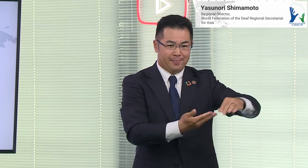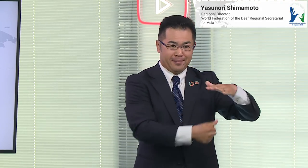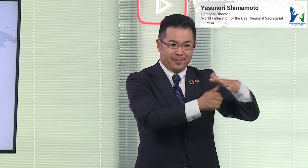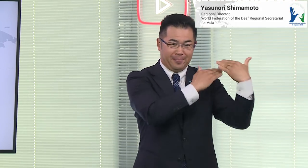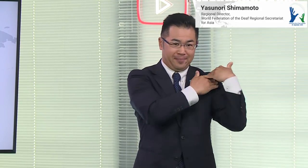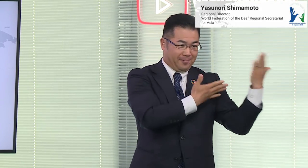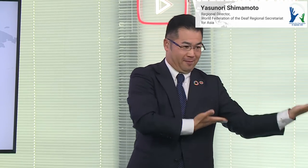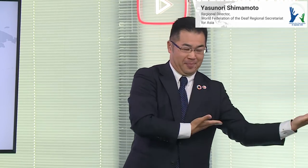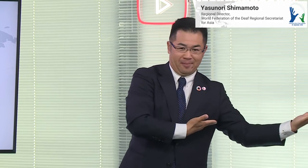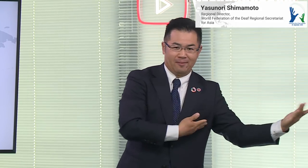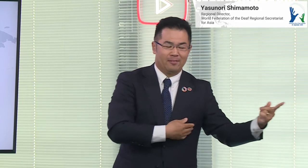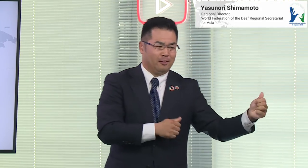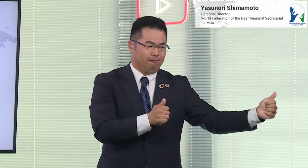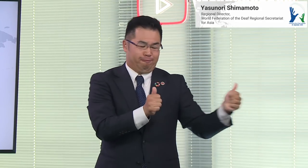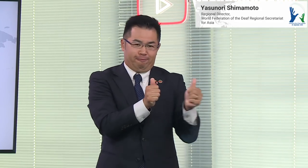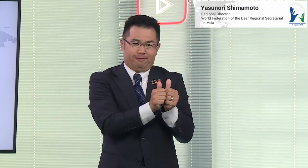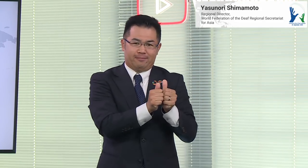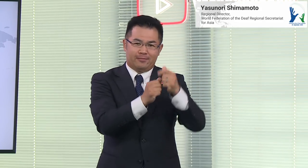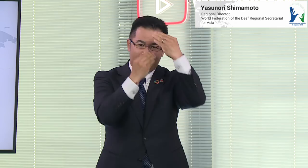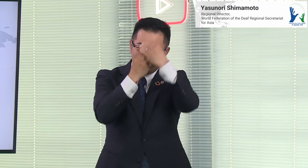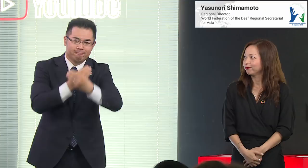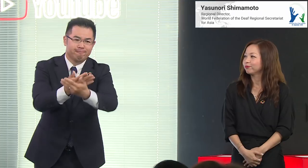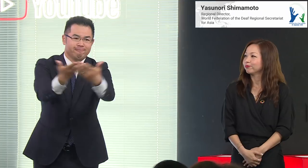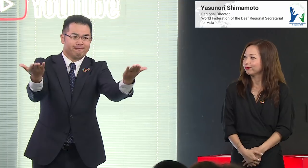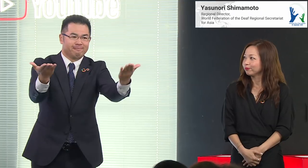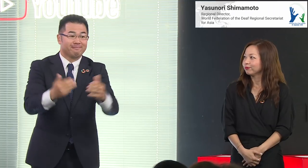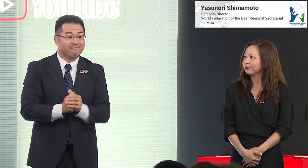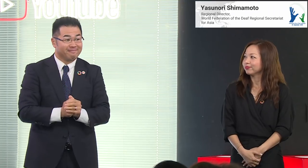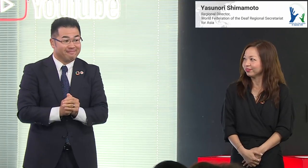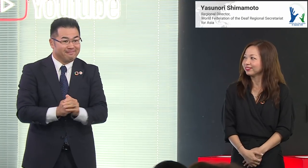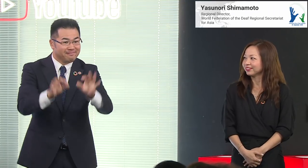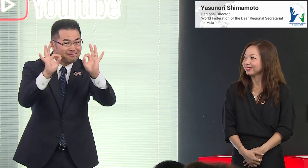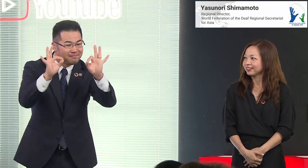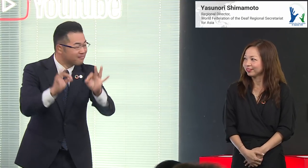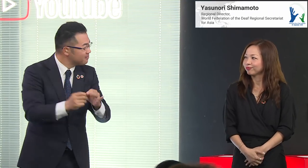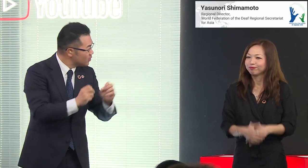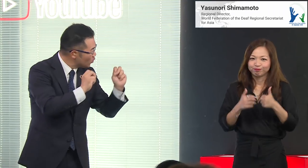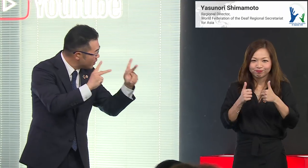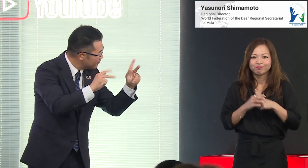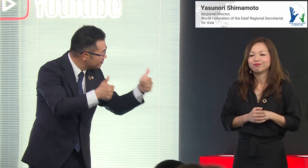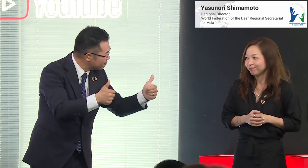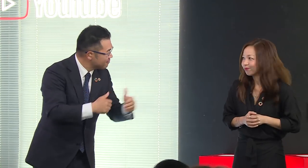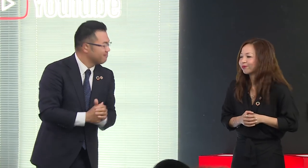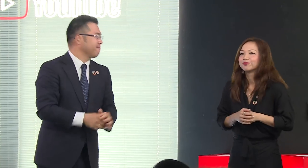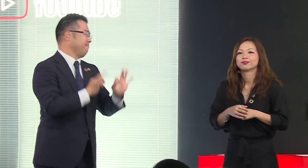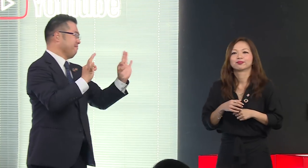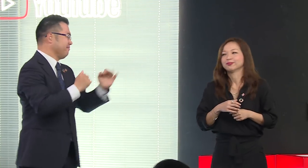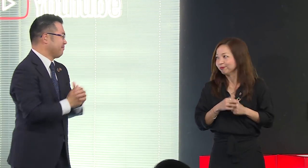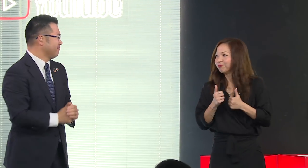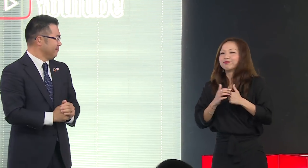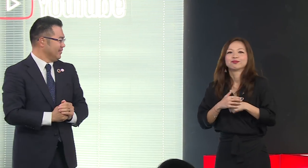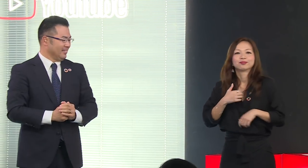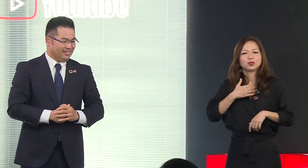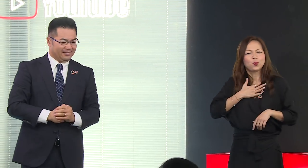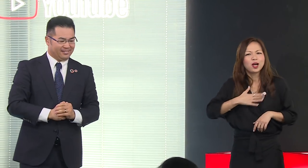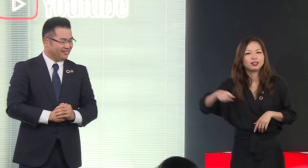performer from that. We are glad to have watched that. So thank you so much. Moving on, we would like to have a little chat about the World Federation